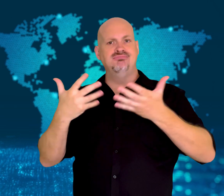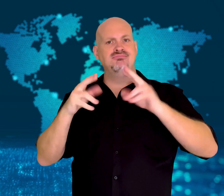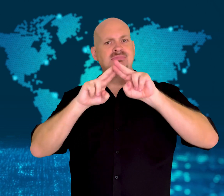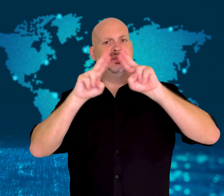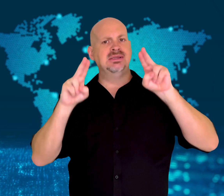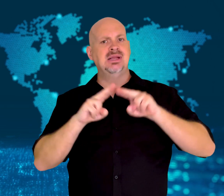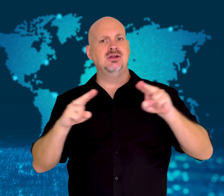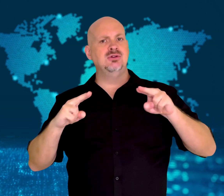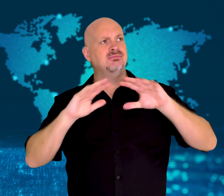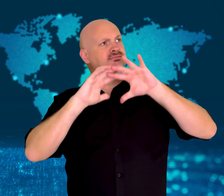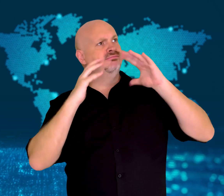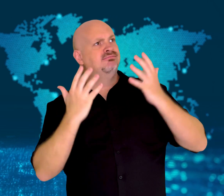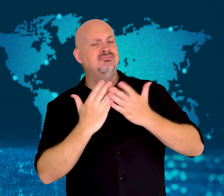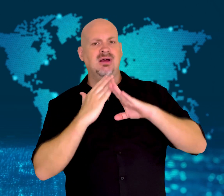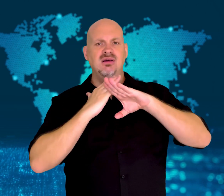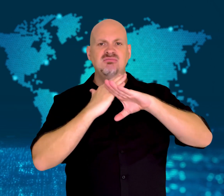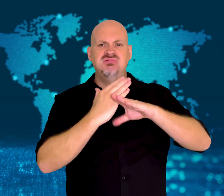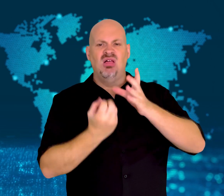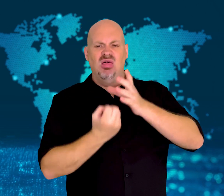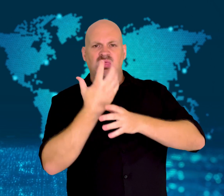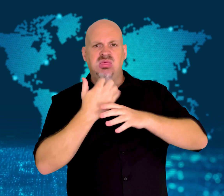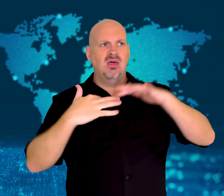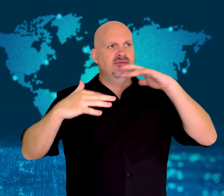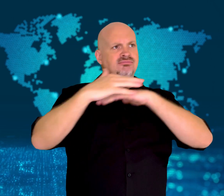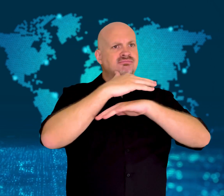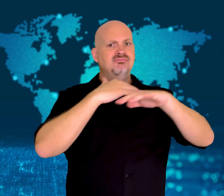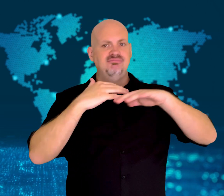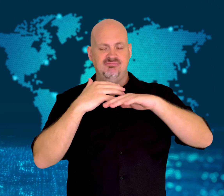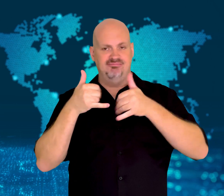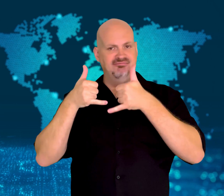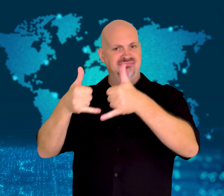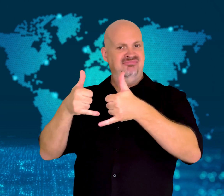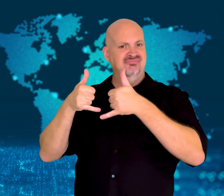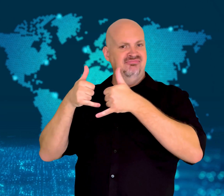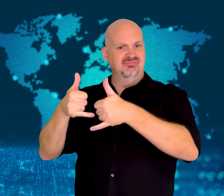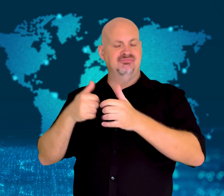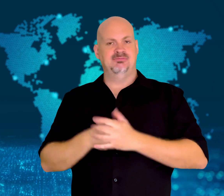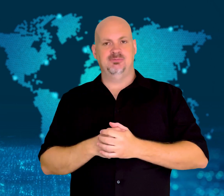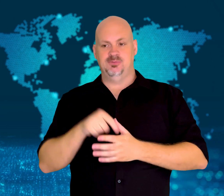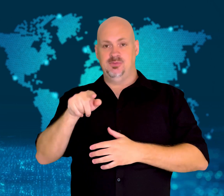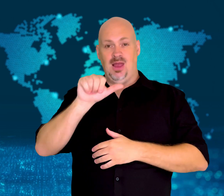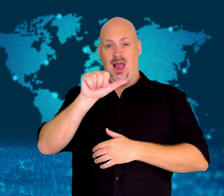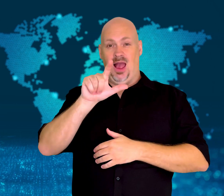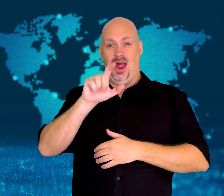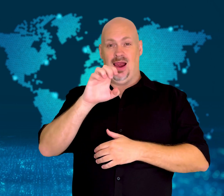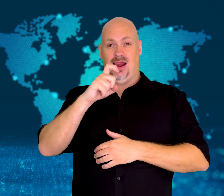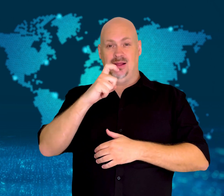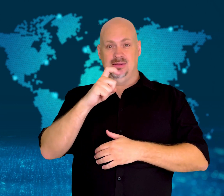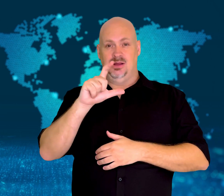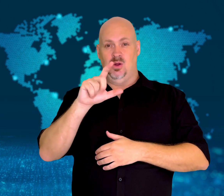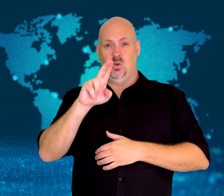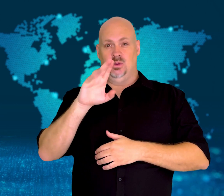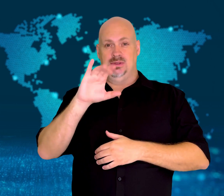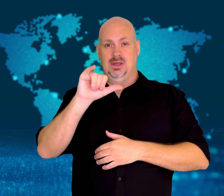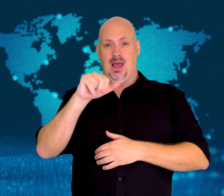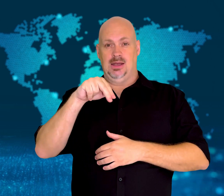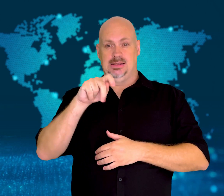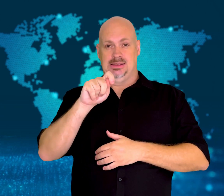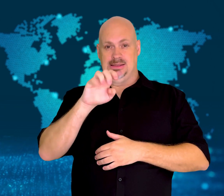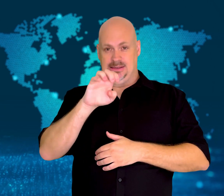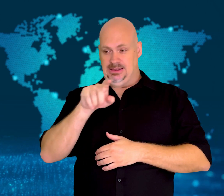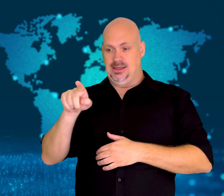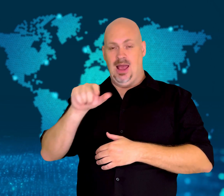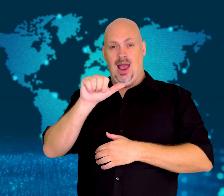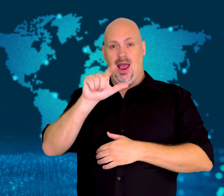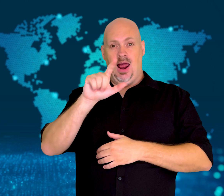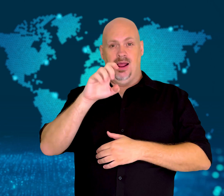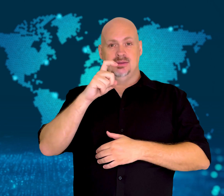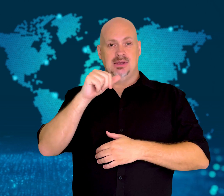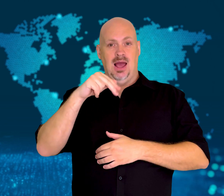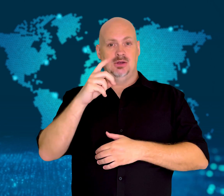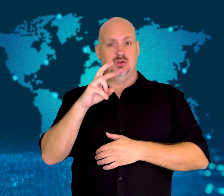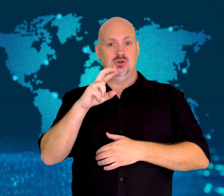Alex Lucitante and Alexandra Narvaez are part of the Cofan indigenous group